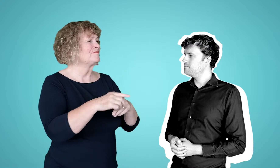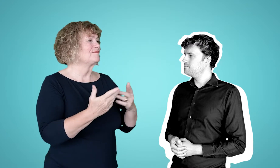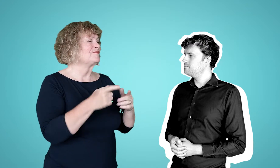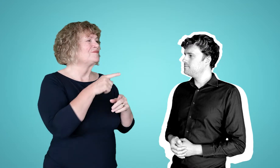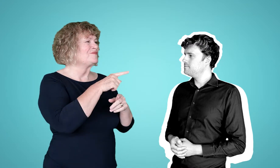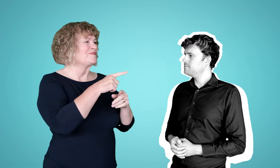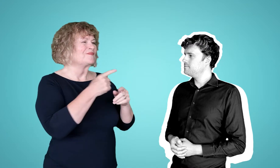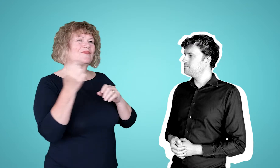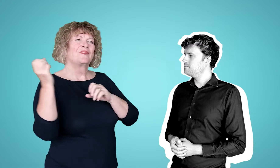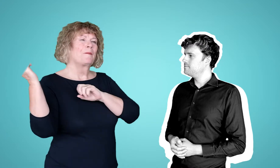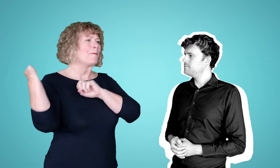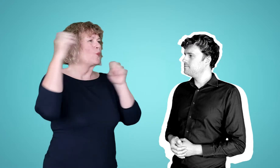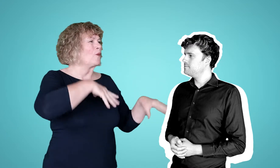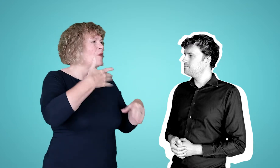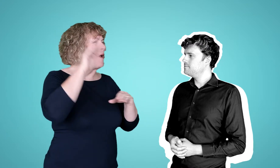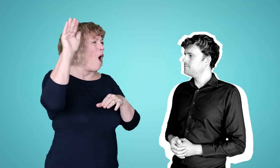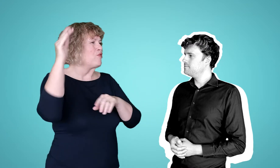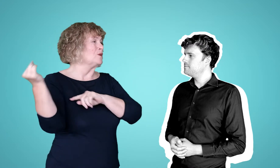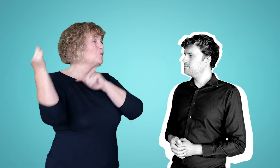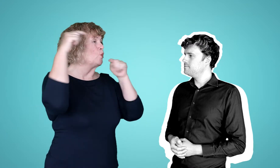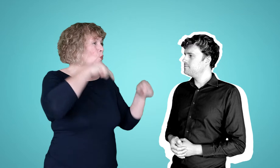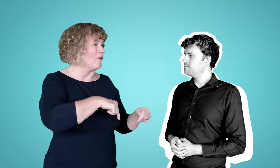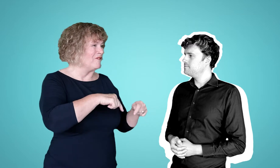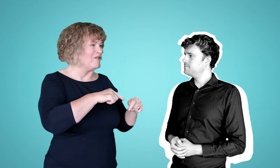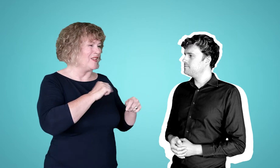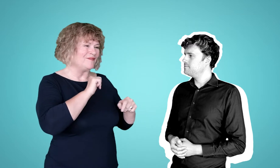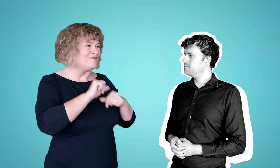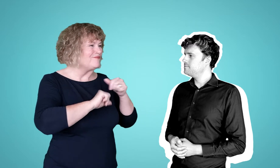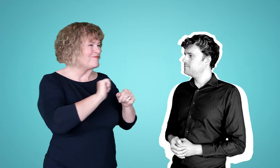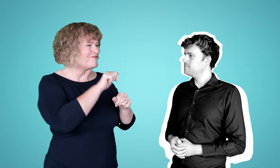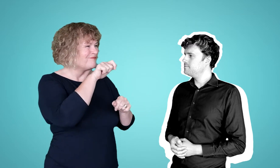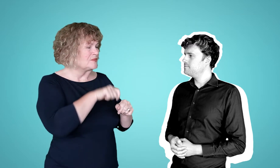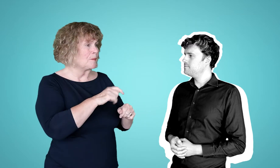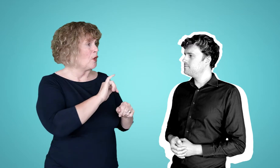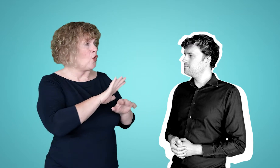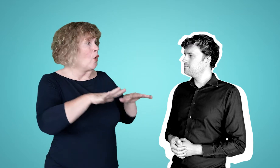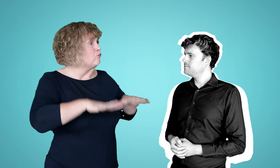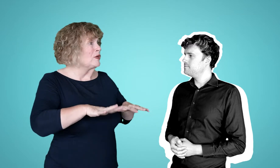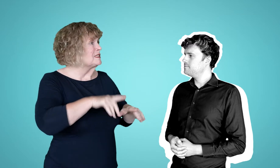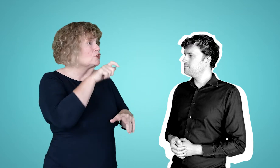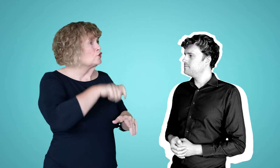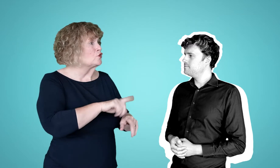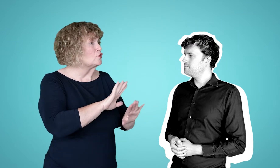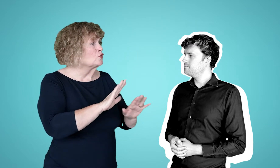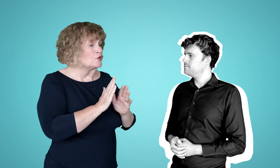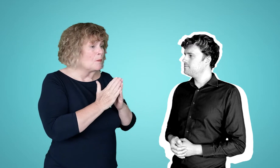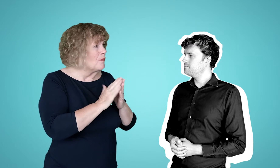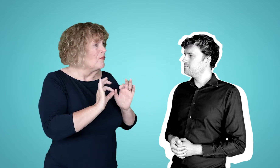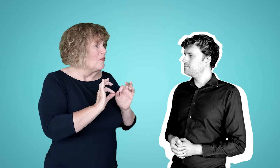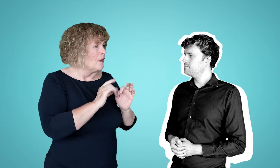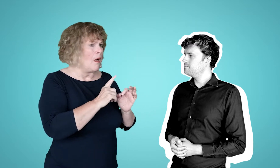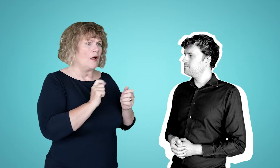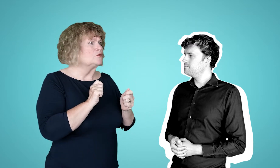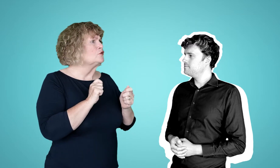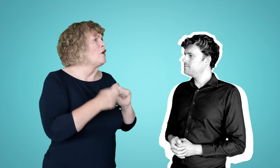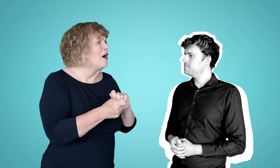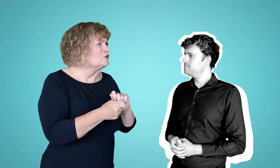Any change to your immigration status, if you are not a British citizen.